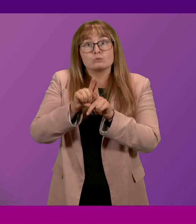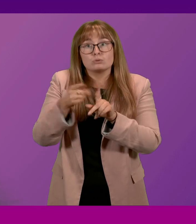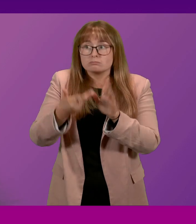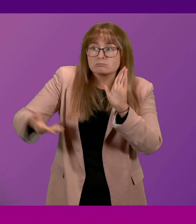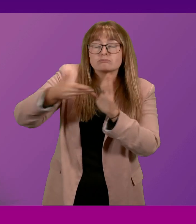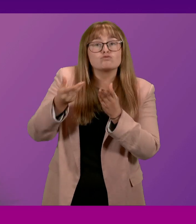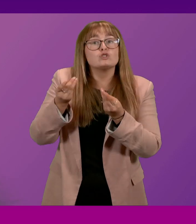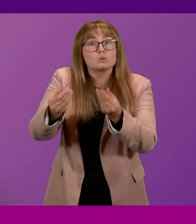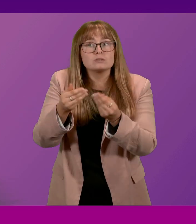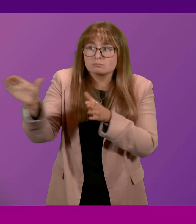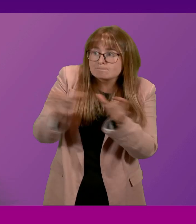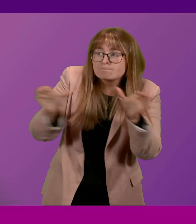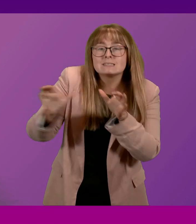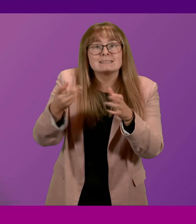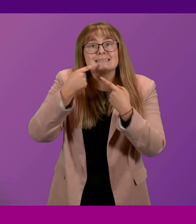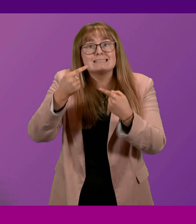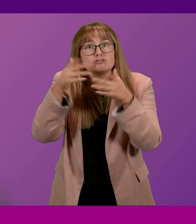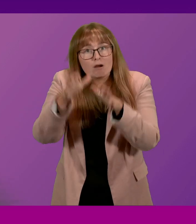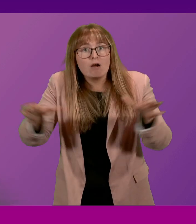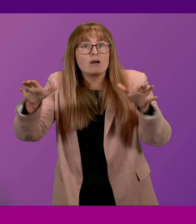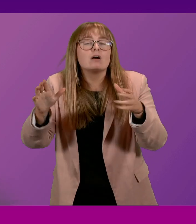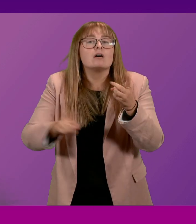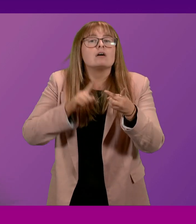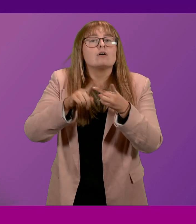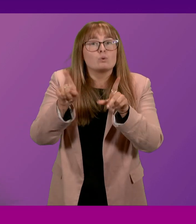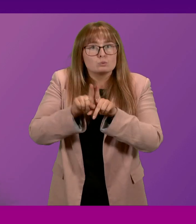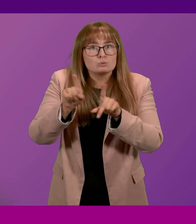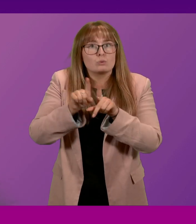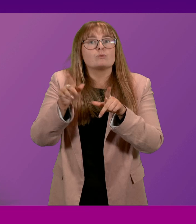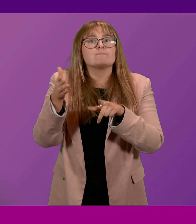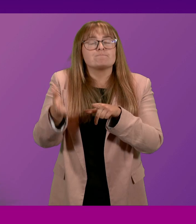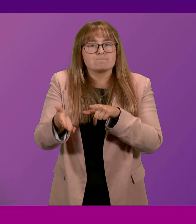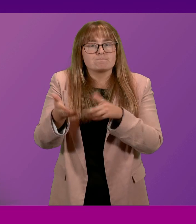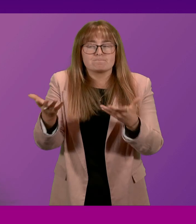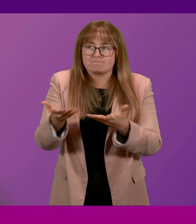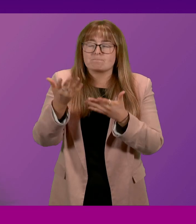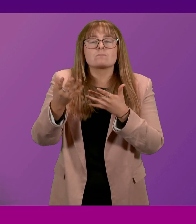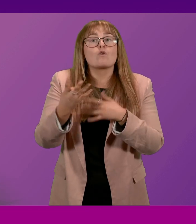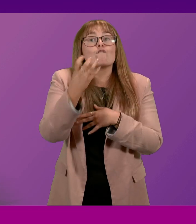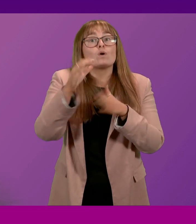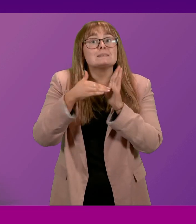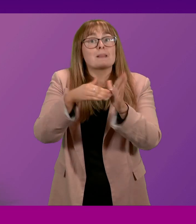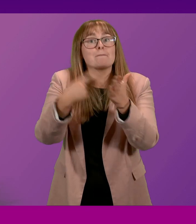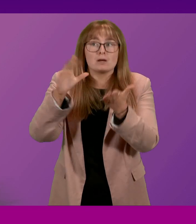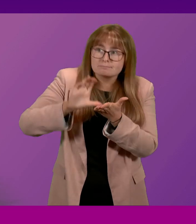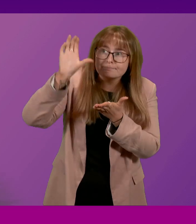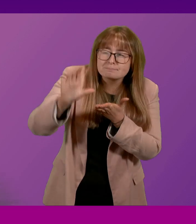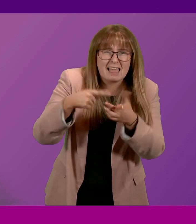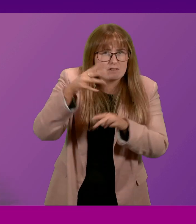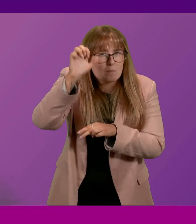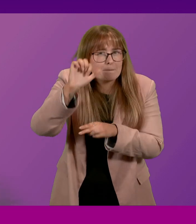teacher employment within our schools. If my memory serves me right, there is an